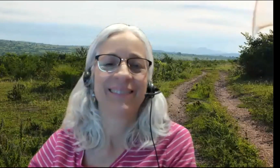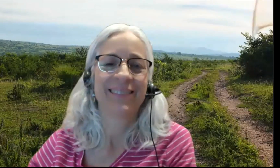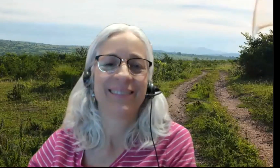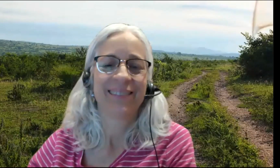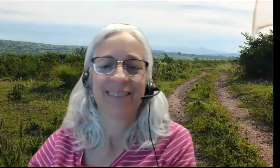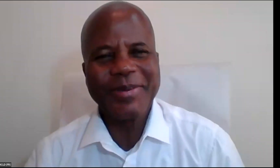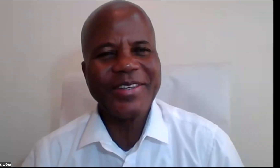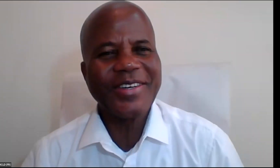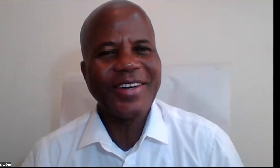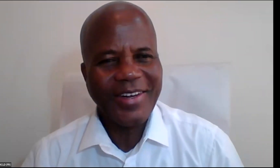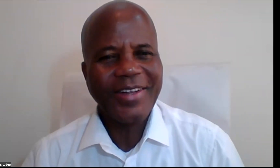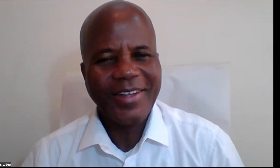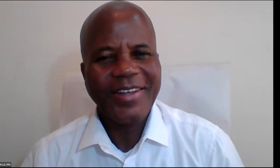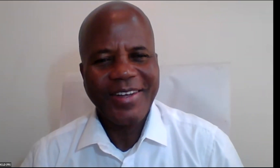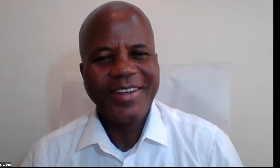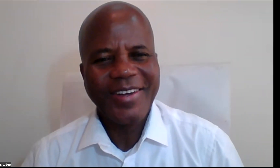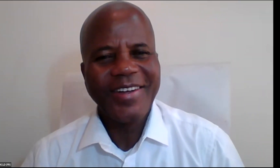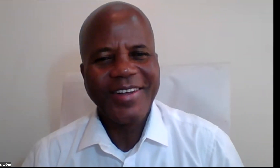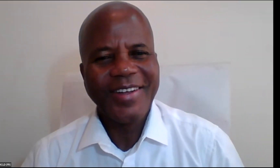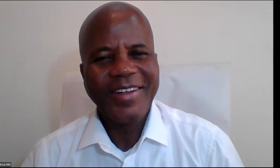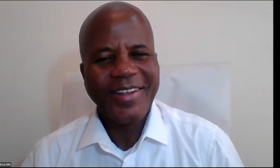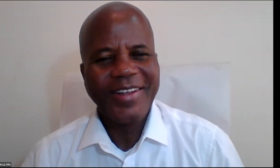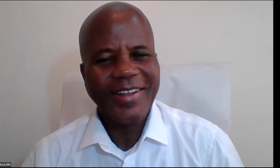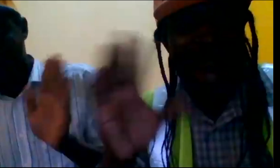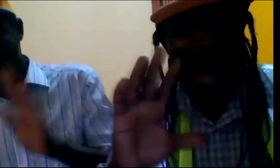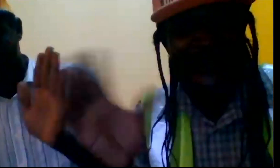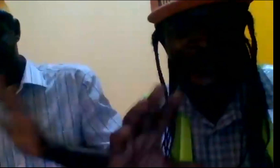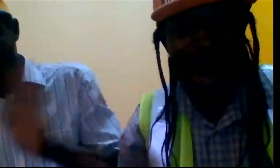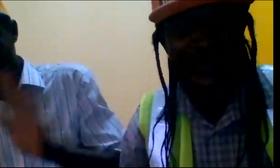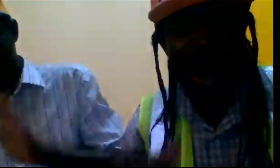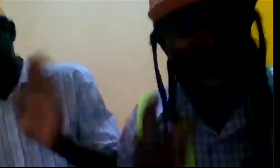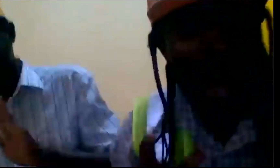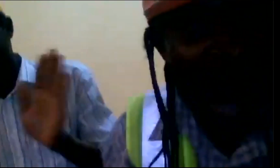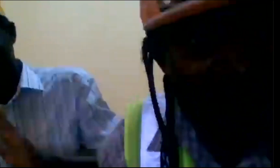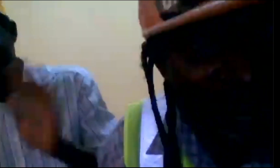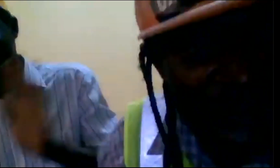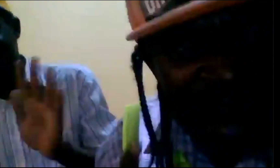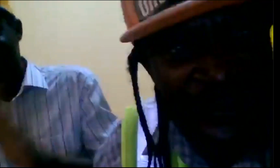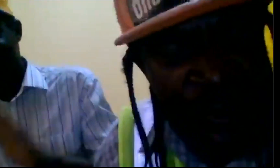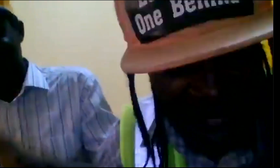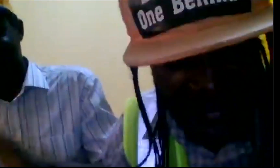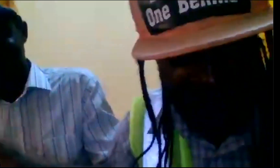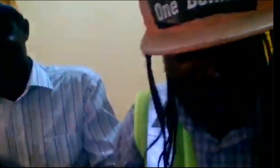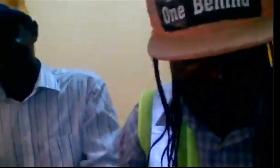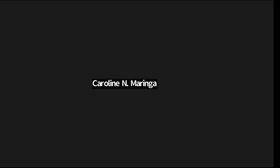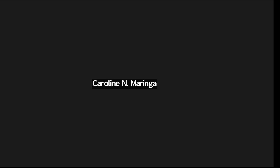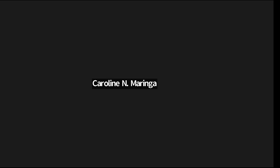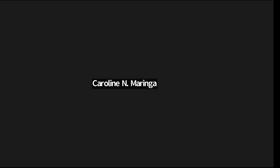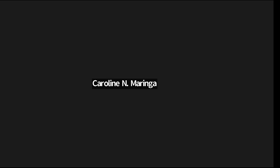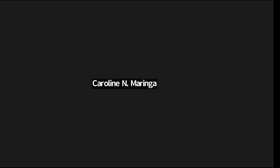Bye! Bye, everyone so much. Bye, bye. Hi, thank you. Thank you so much. Bye! Bye, oh wow! Bye! Bye, bye, hmm!